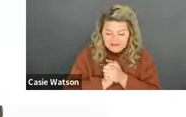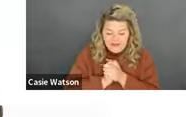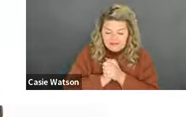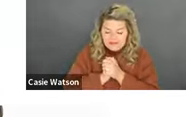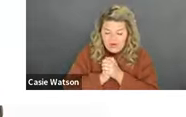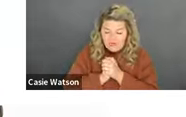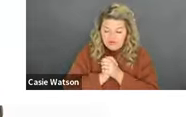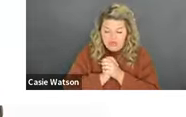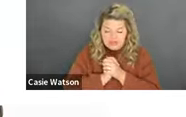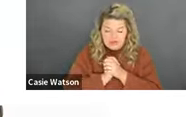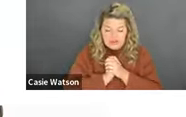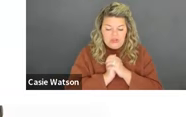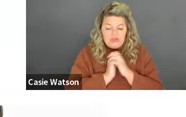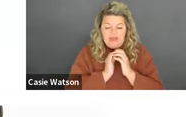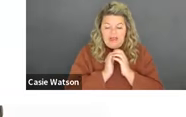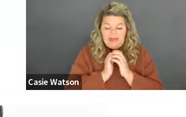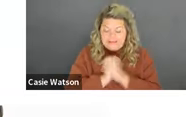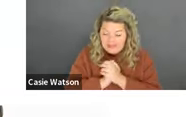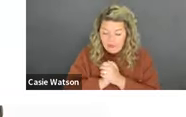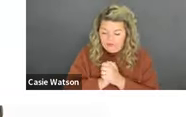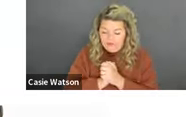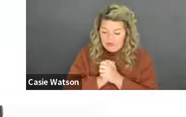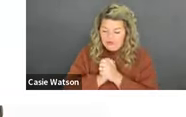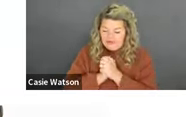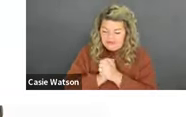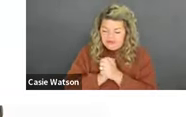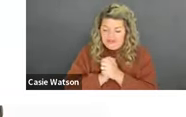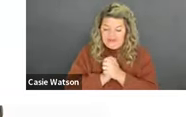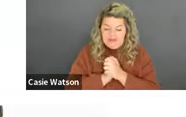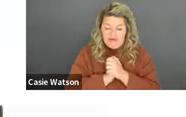ASL has its own structure and it's not a word for word translation.